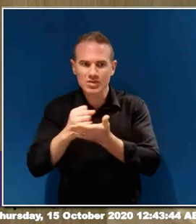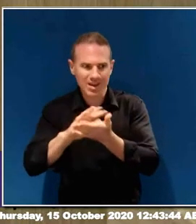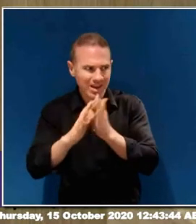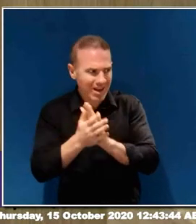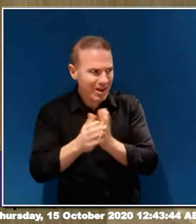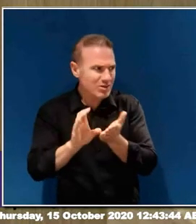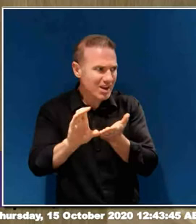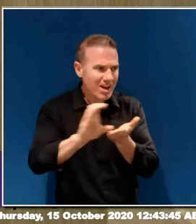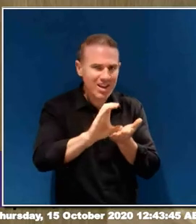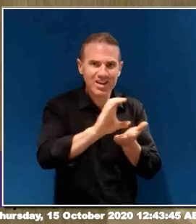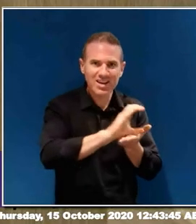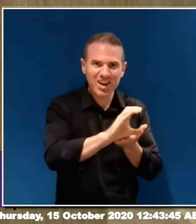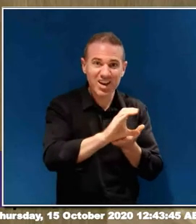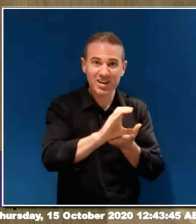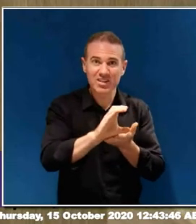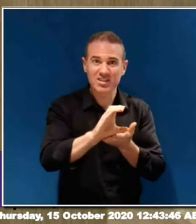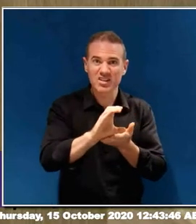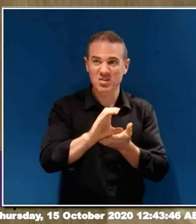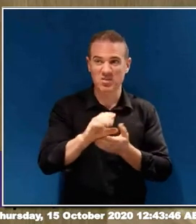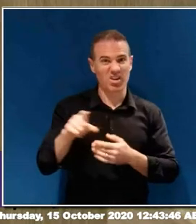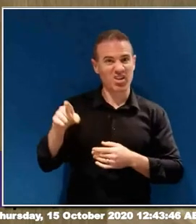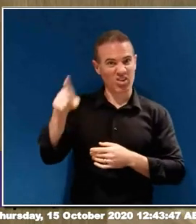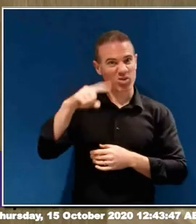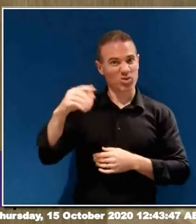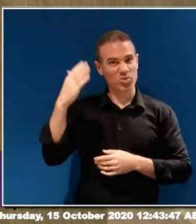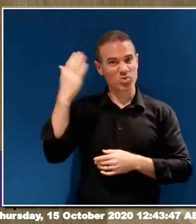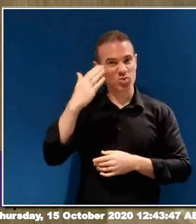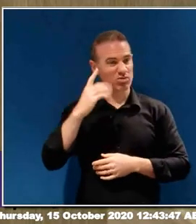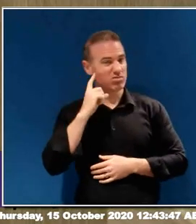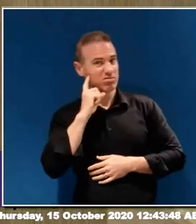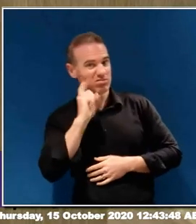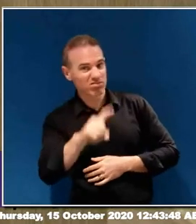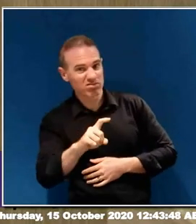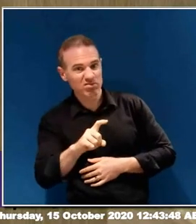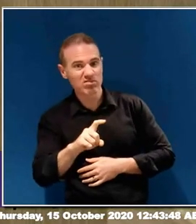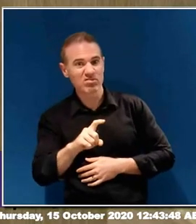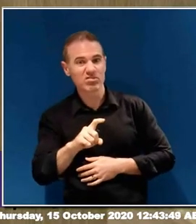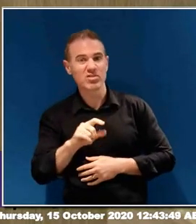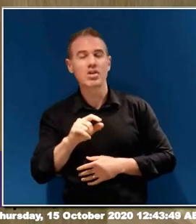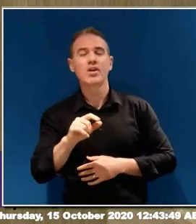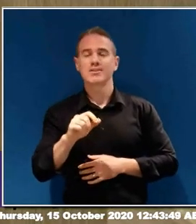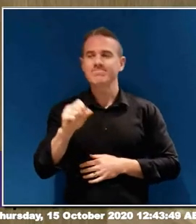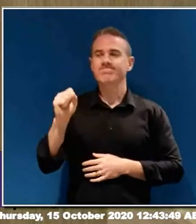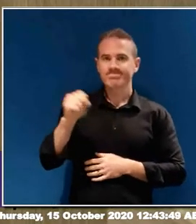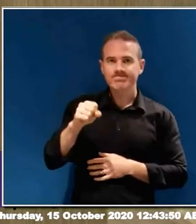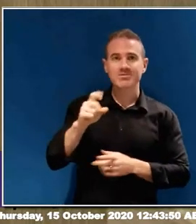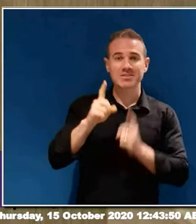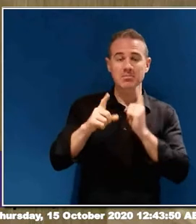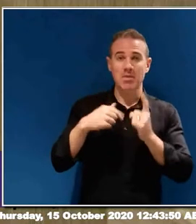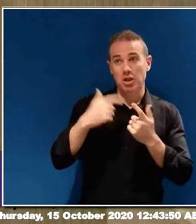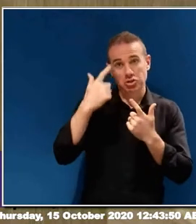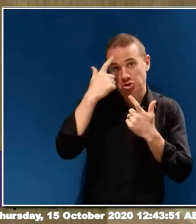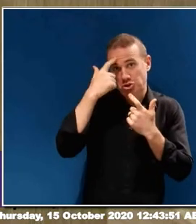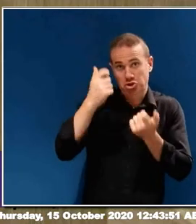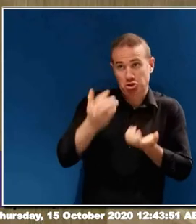Or how the resources could be used. Yes. So they're really suggestions, not about how they are to be. Yes.